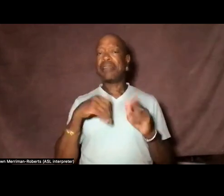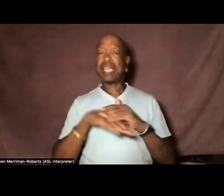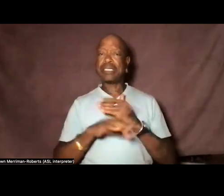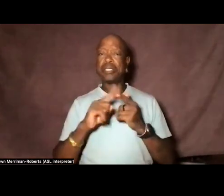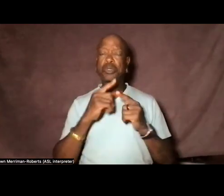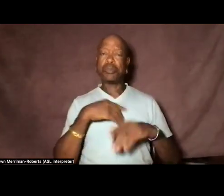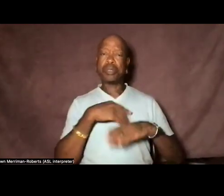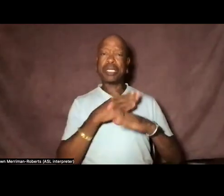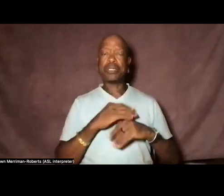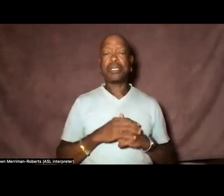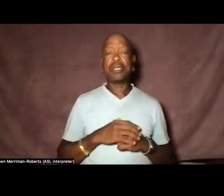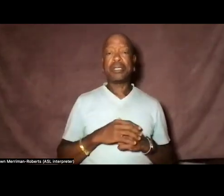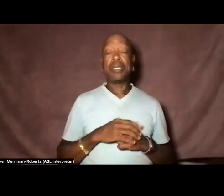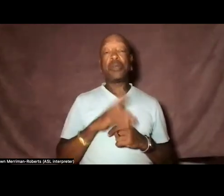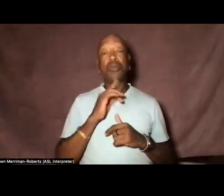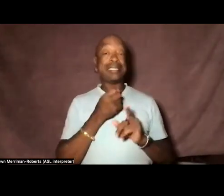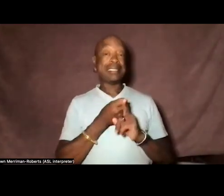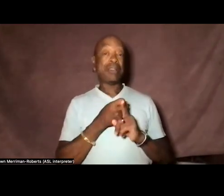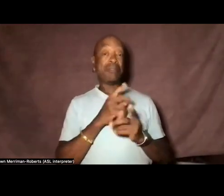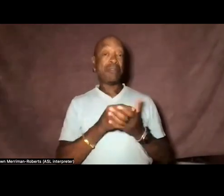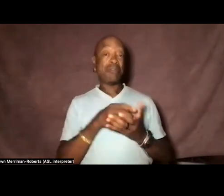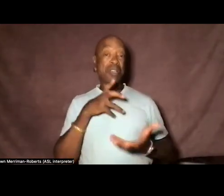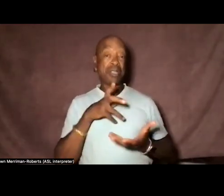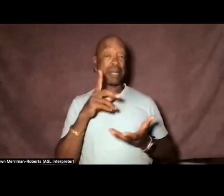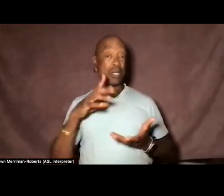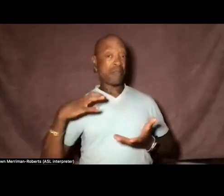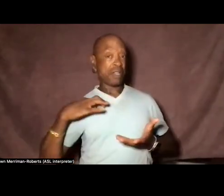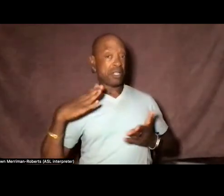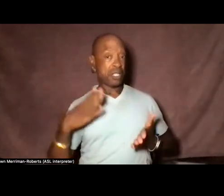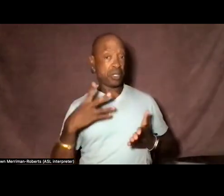are largely self-funded by their volunteers and they definitely deserve more roses and